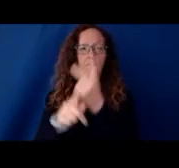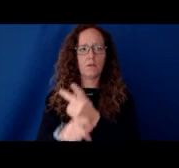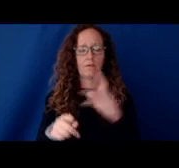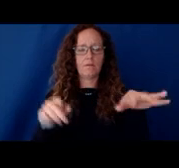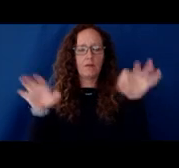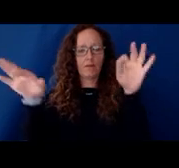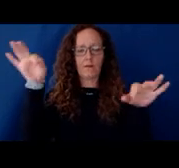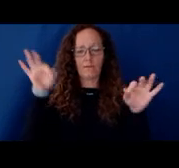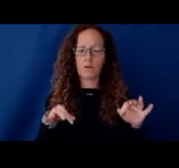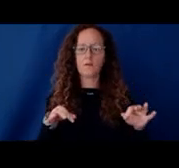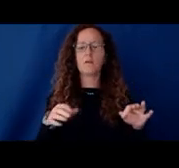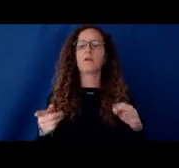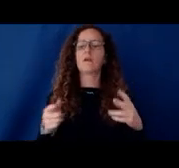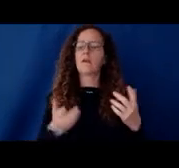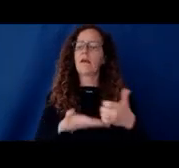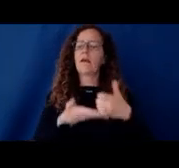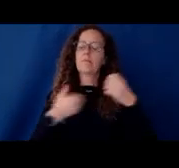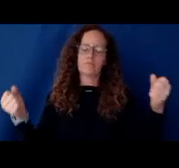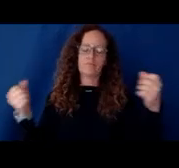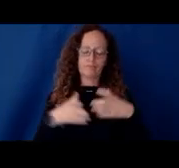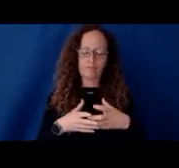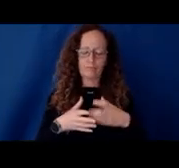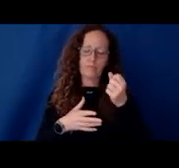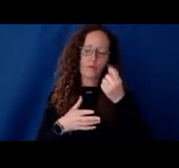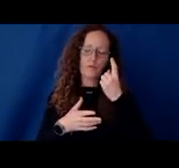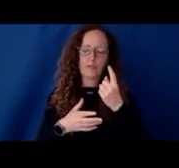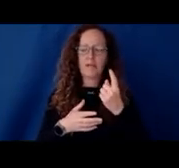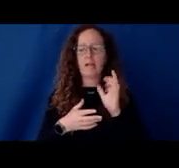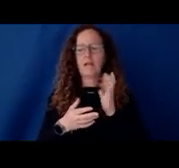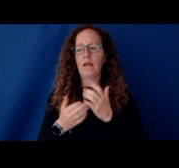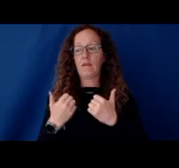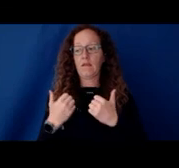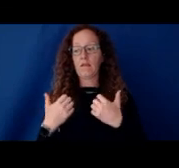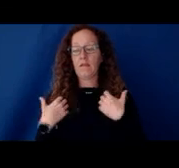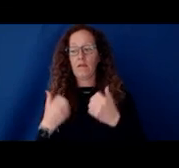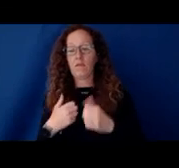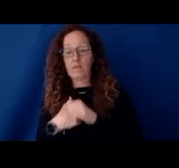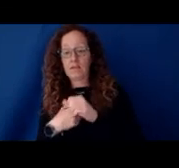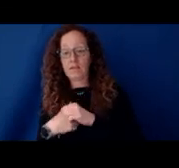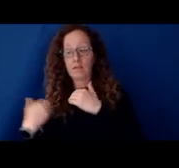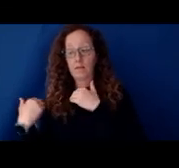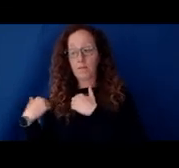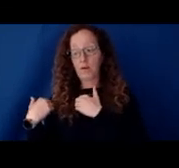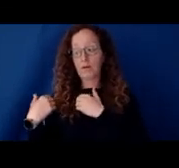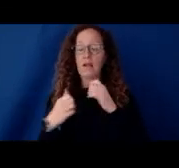a range of temperatures. And it also helped us, whether alerts issued during the summer months